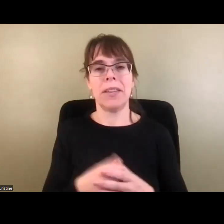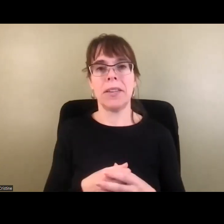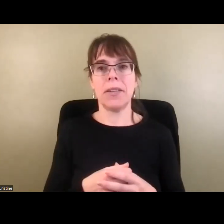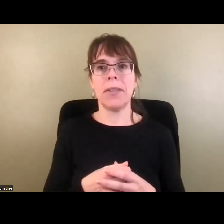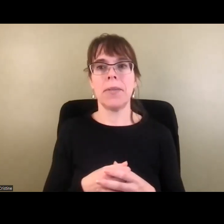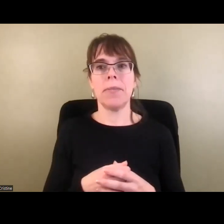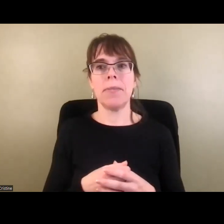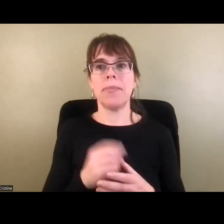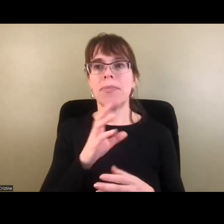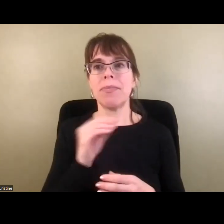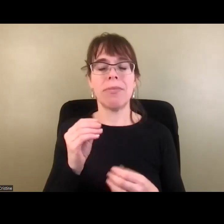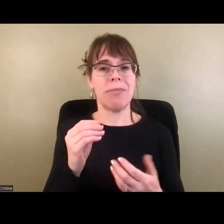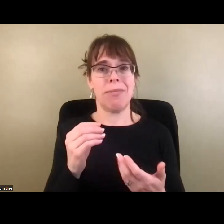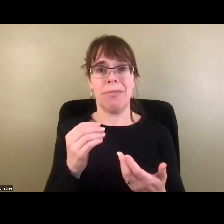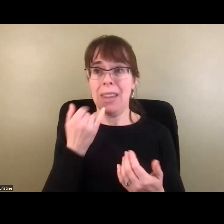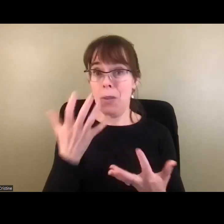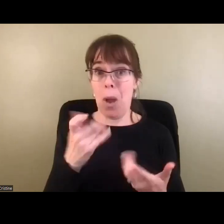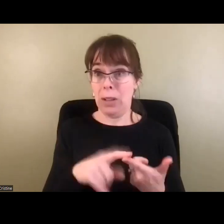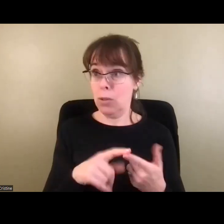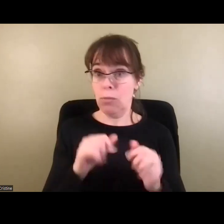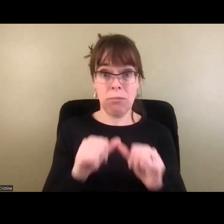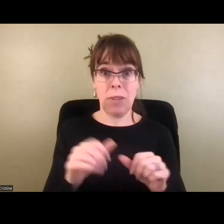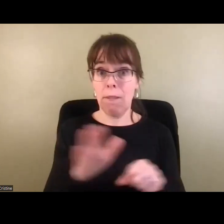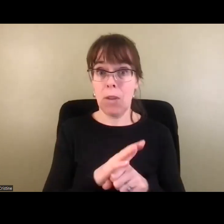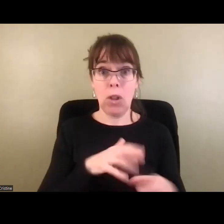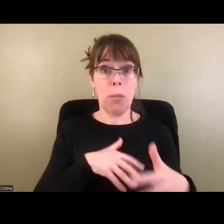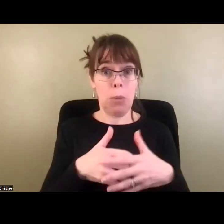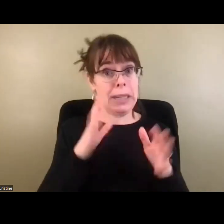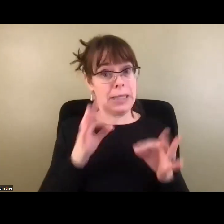And even if you do want to carry a pregnancy to term and decide to parent, you should be